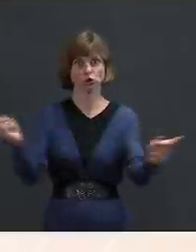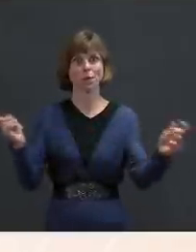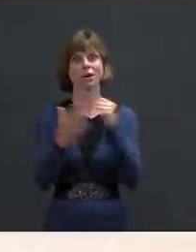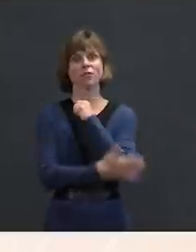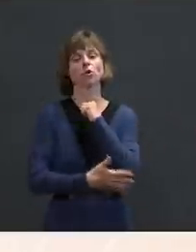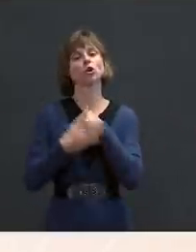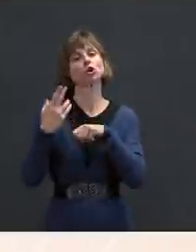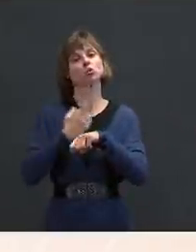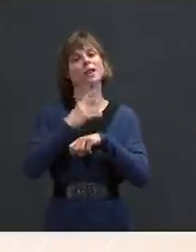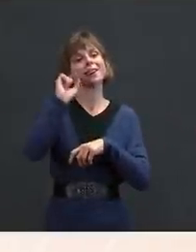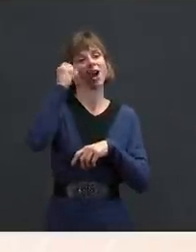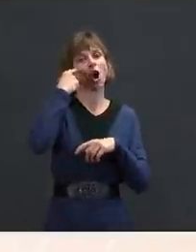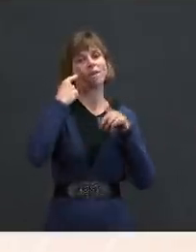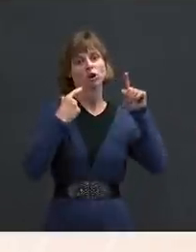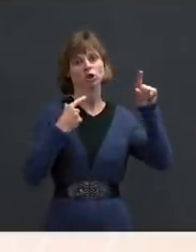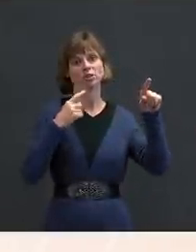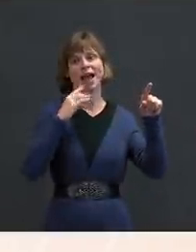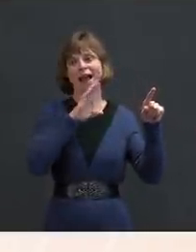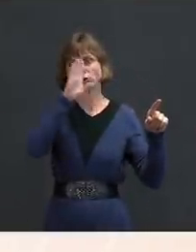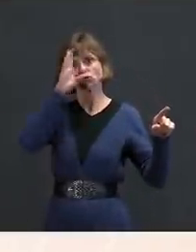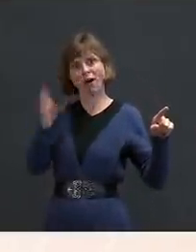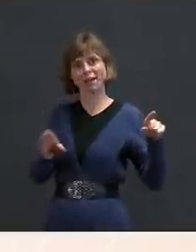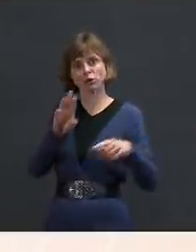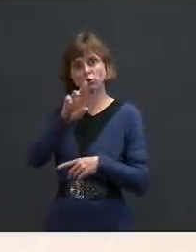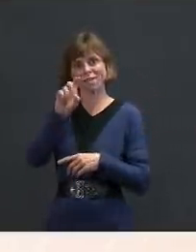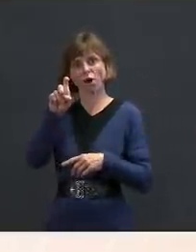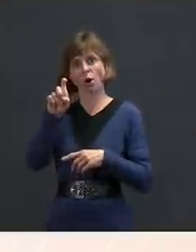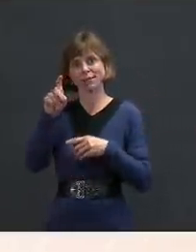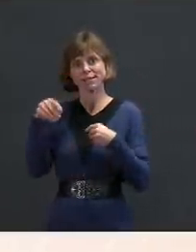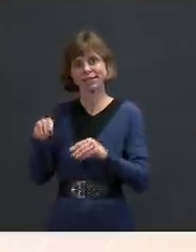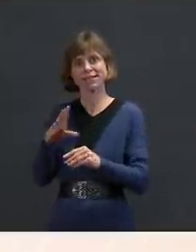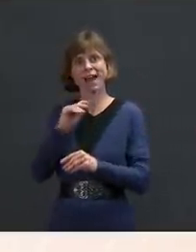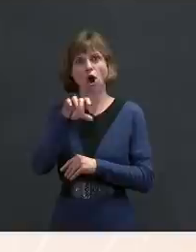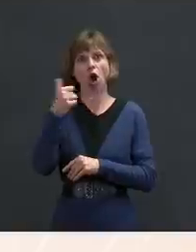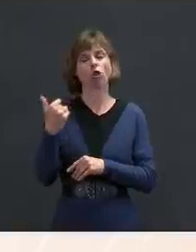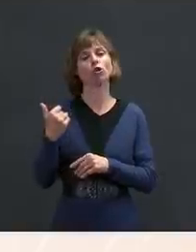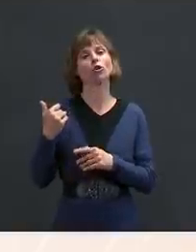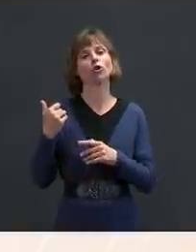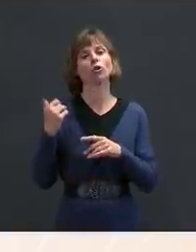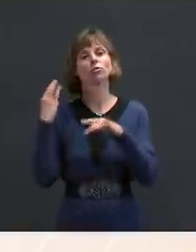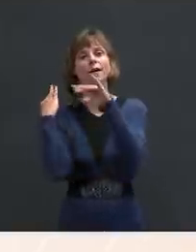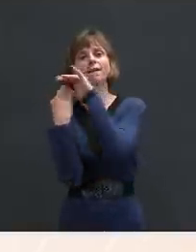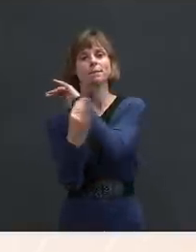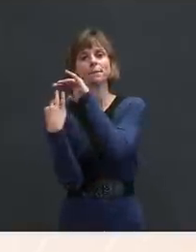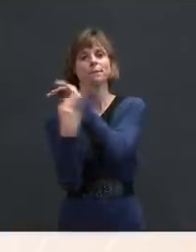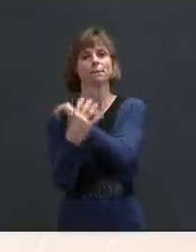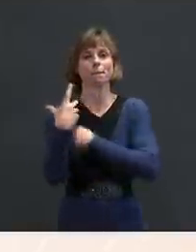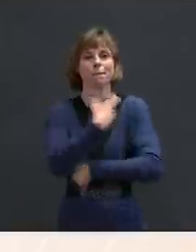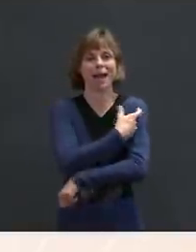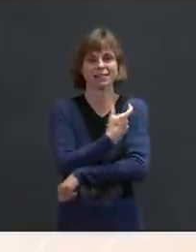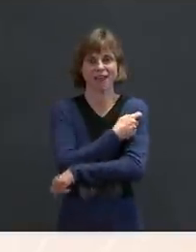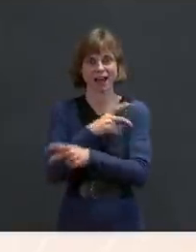and then also directly to pharmacies and other mass vaccination sites. And we will be continuing to convey that,